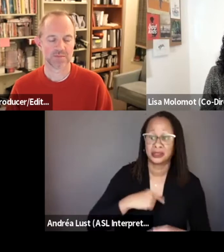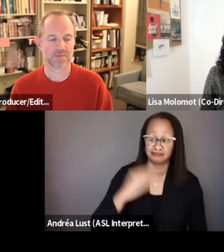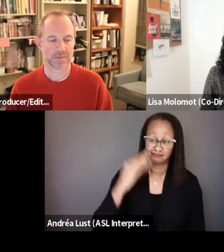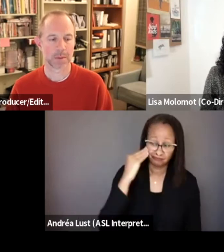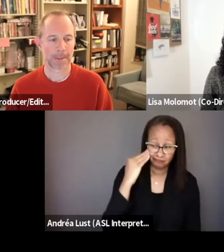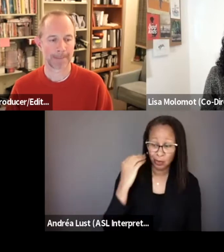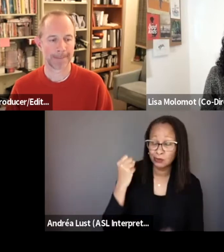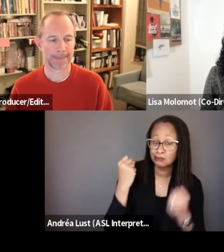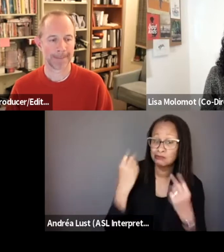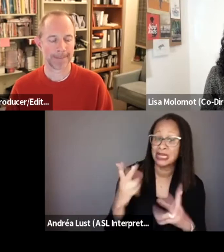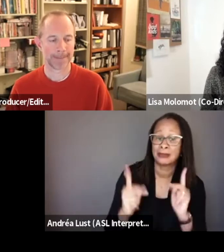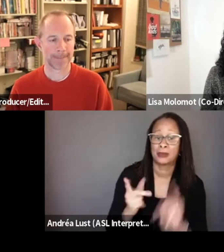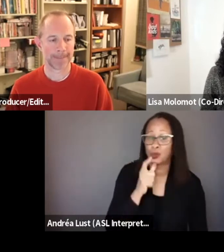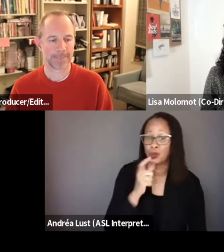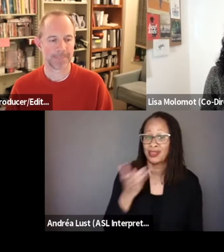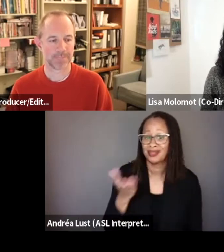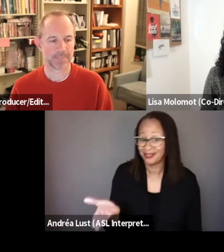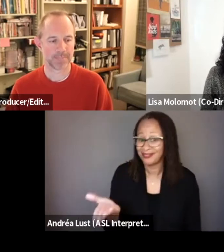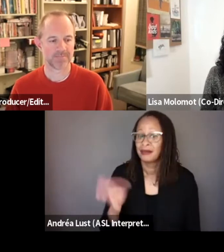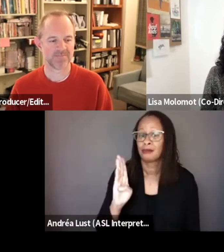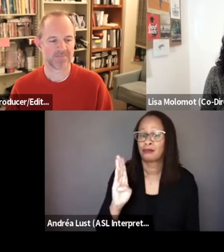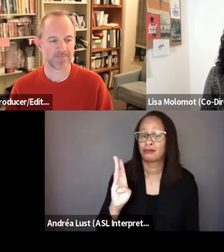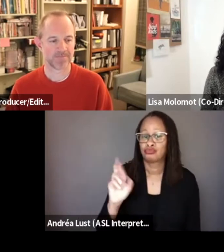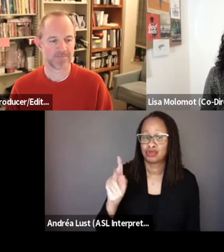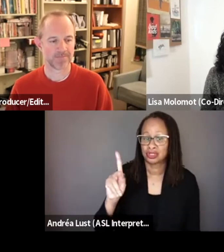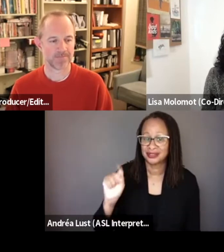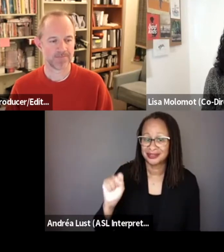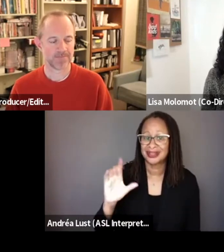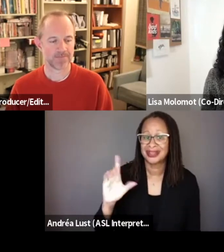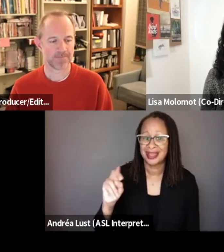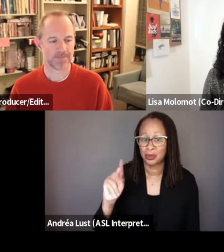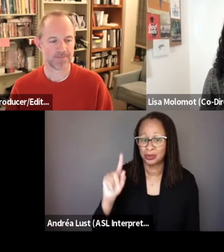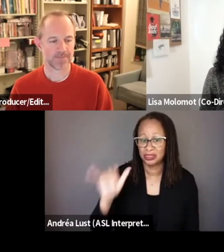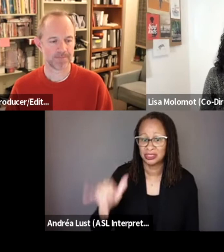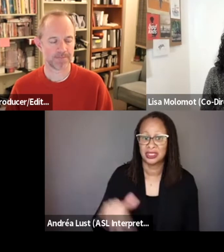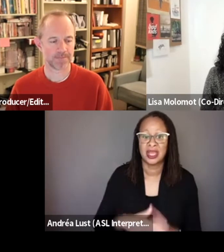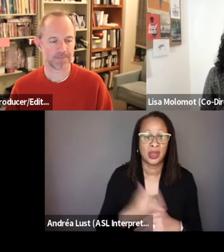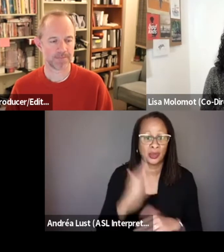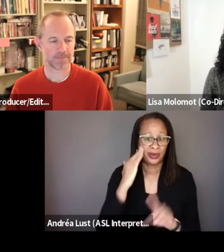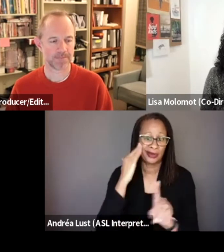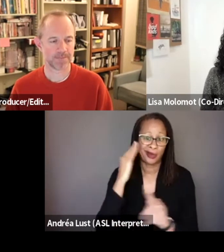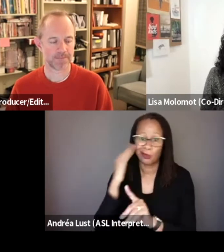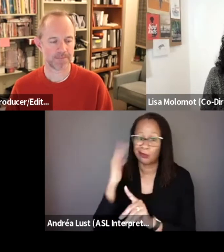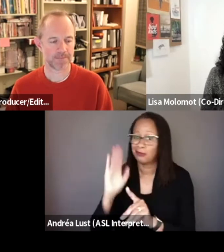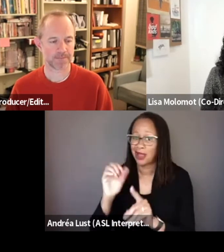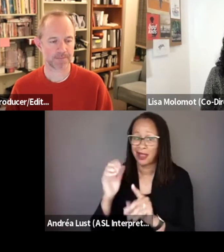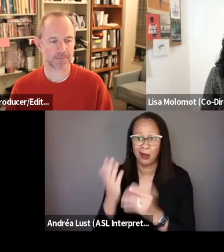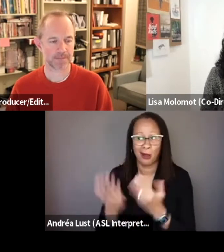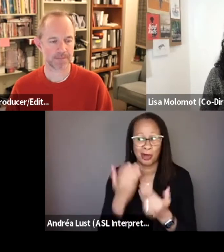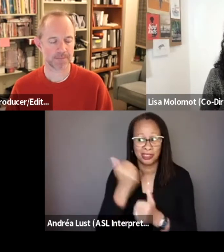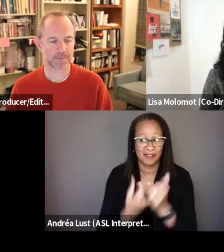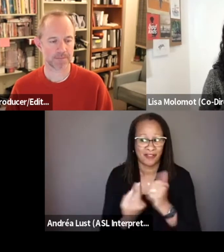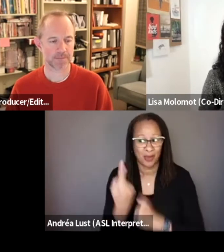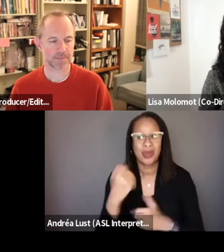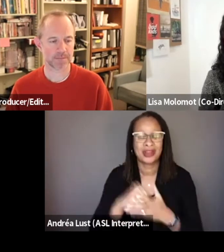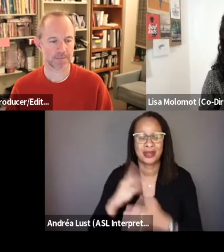and we were definitely known by pretty much everyone, I think, in Brooks County. It's a very small place.